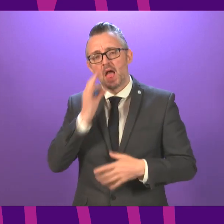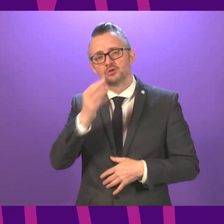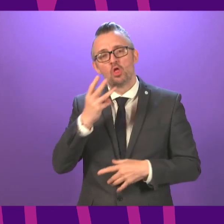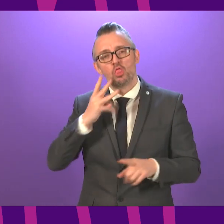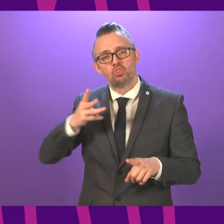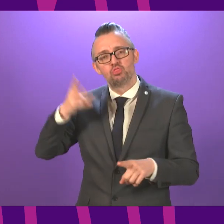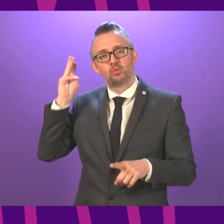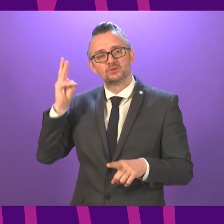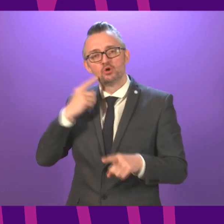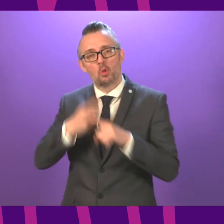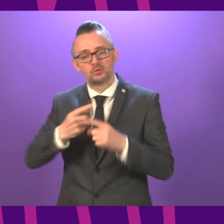The UK Tory Government’s chaotic handling of arrangements has been described as a “shambles”,